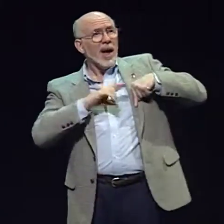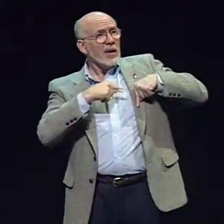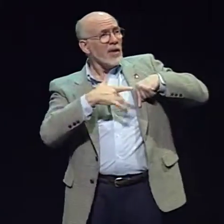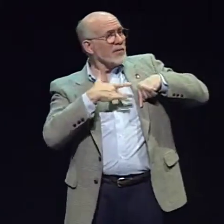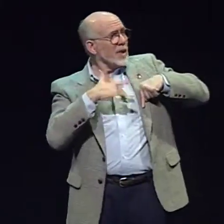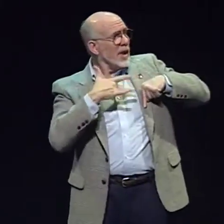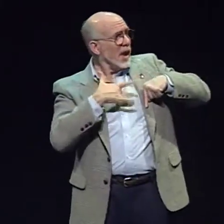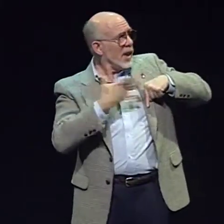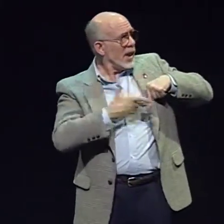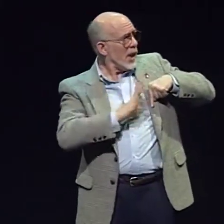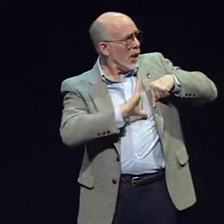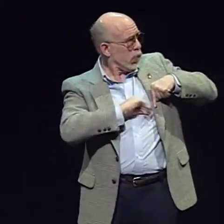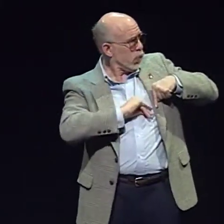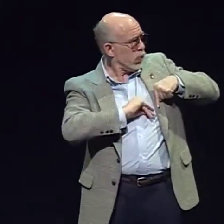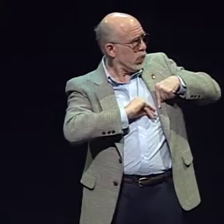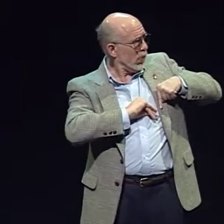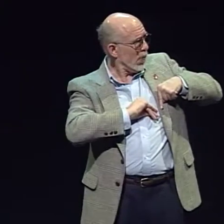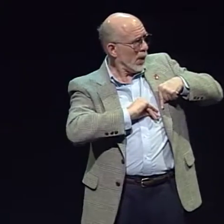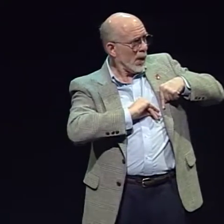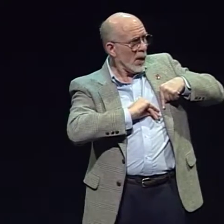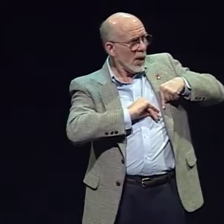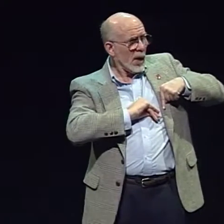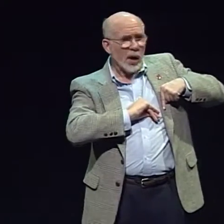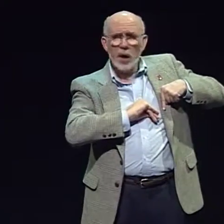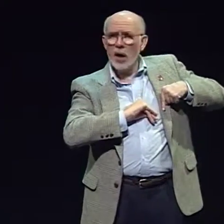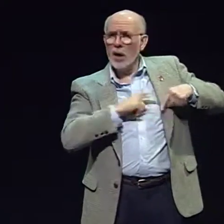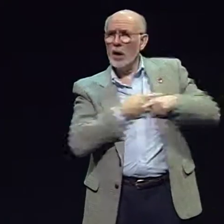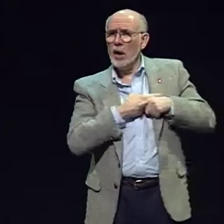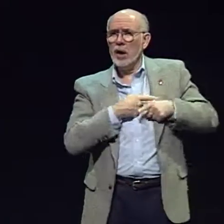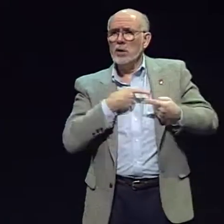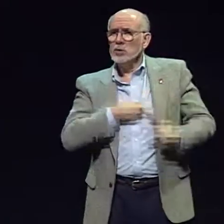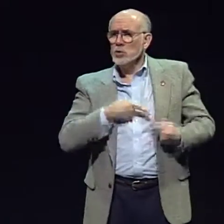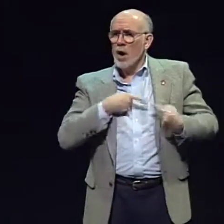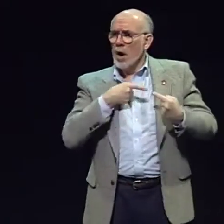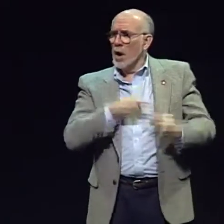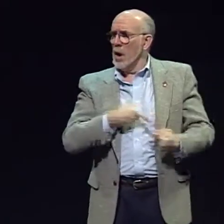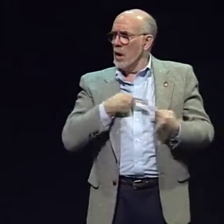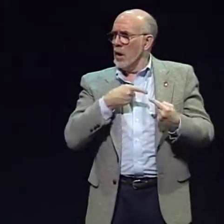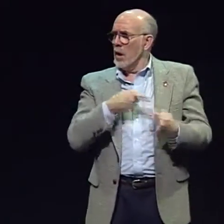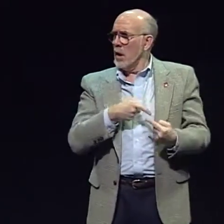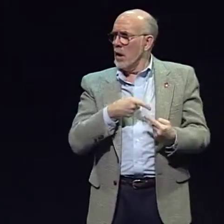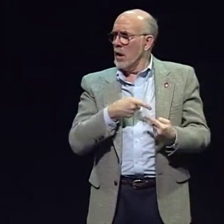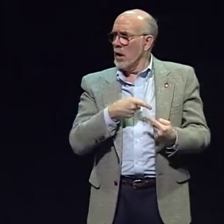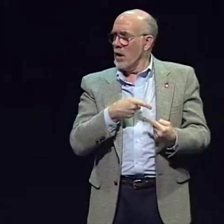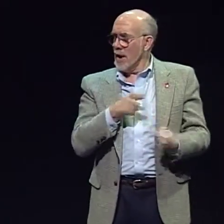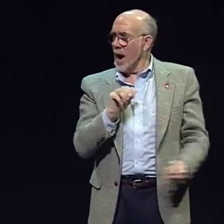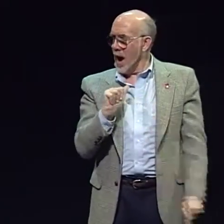"OH, I DID IT WRONG? I'LL USE MY RIGHT HAND." BUT I WAS KILLING THE CHILD INSIDE THEM.